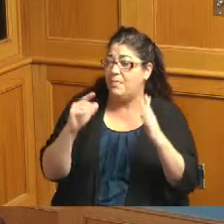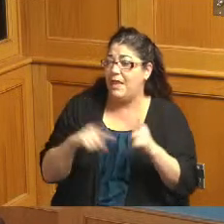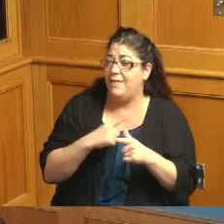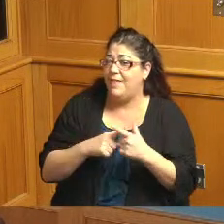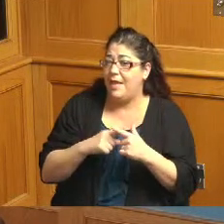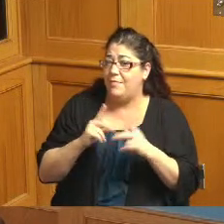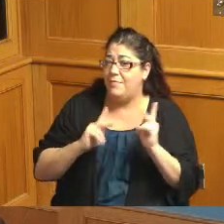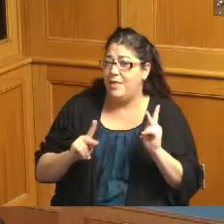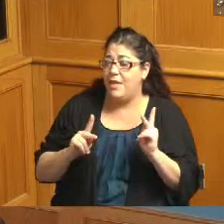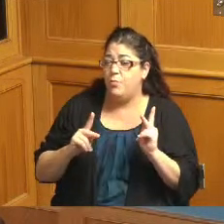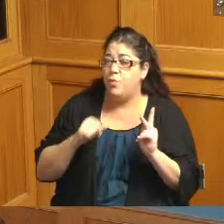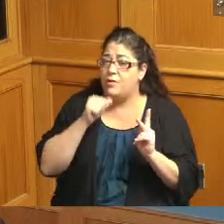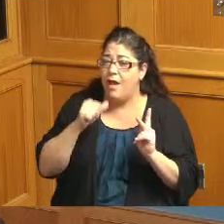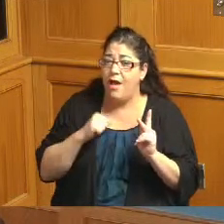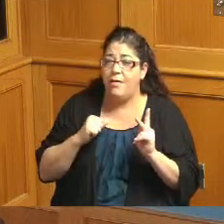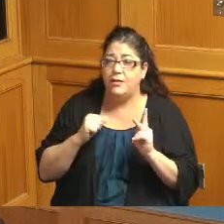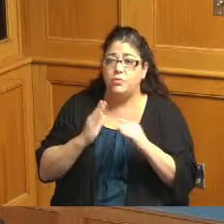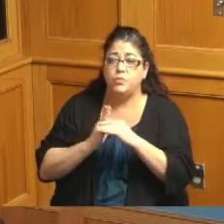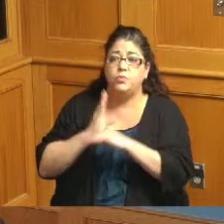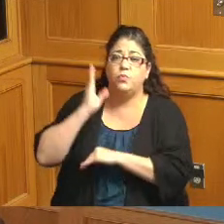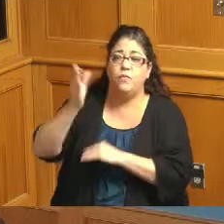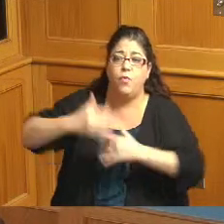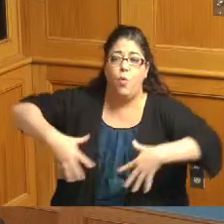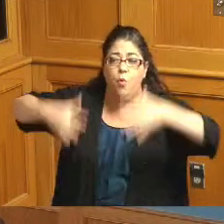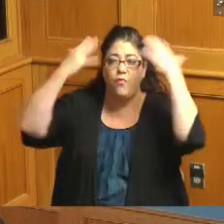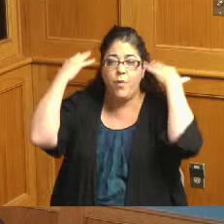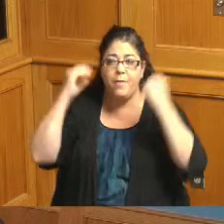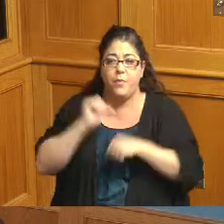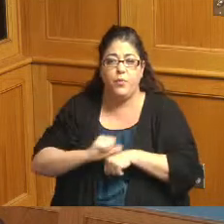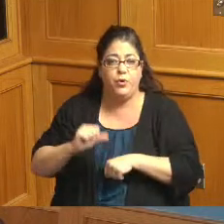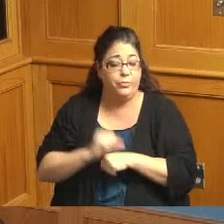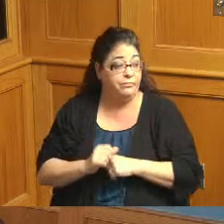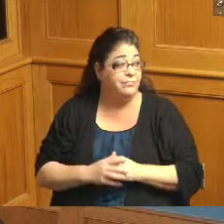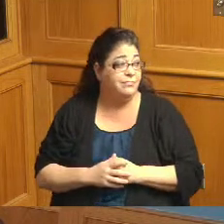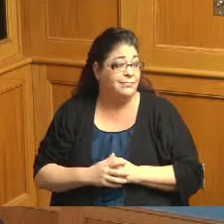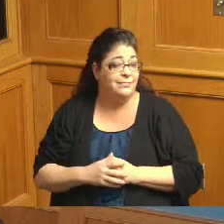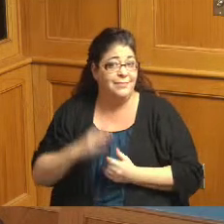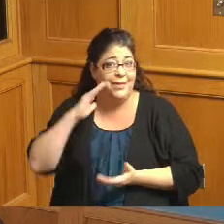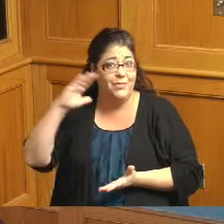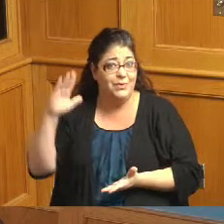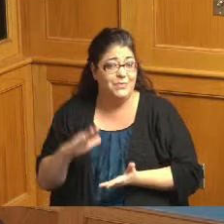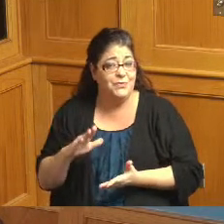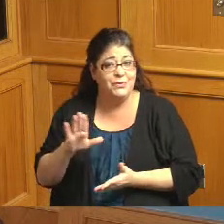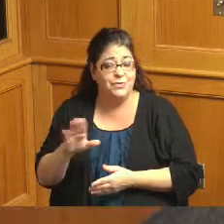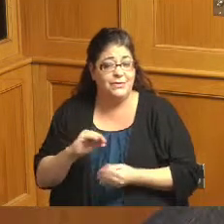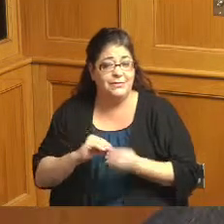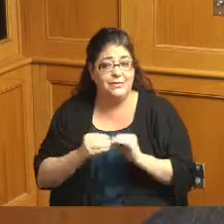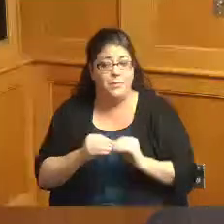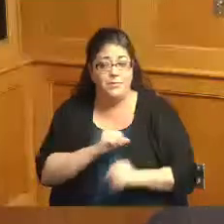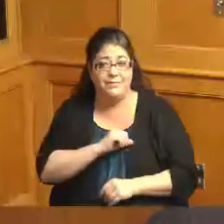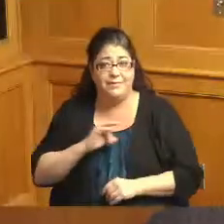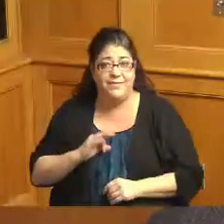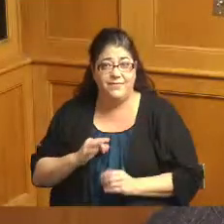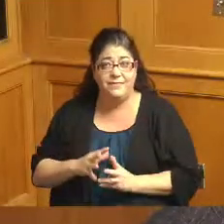won't be overworked in other words because you're reducing the number of your amount that you're